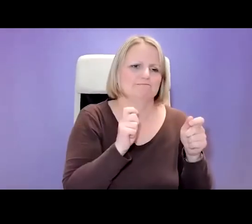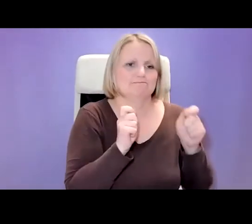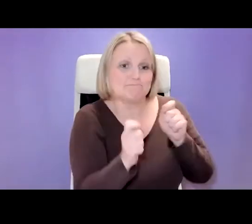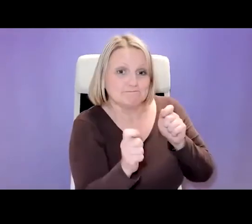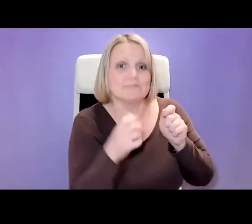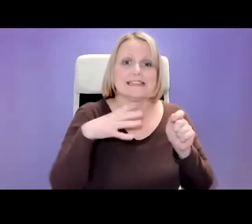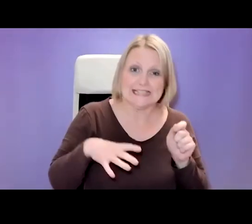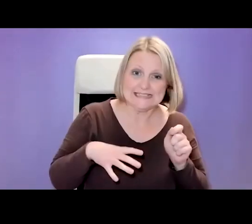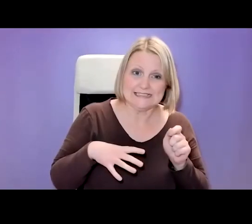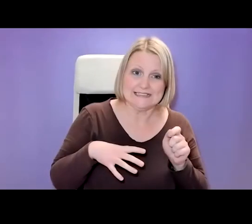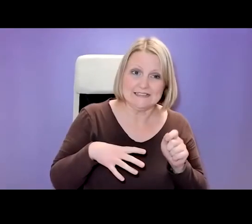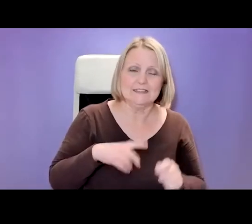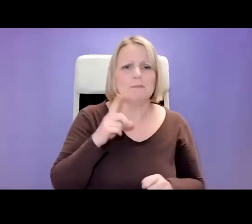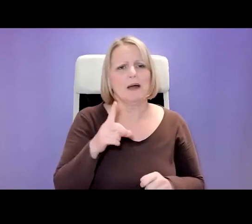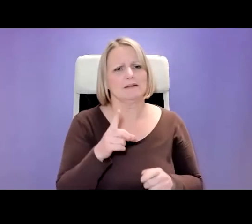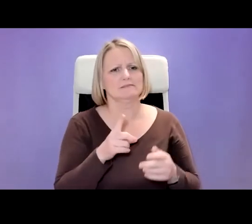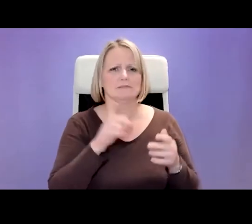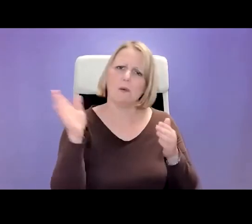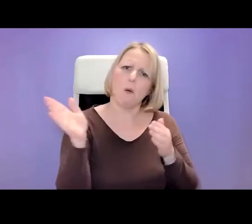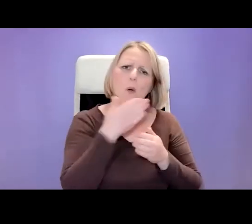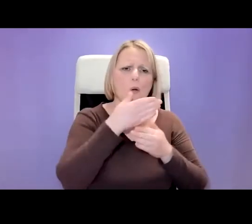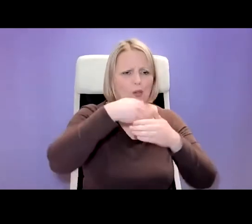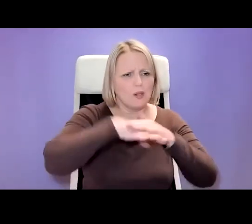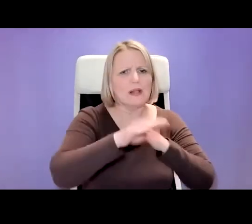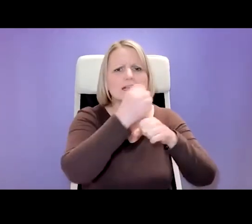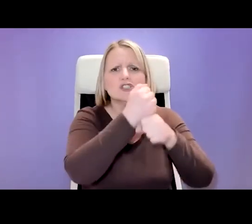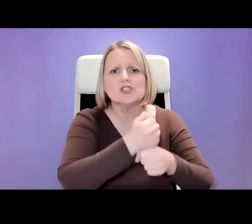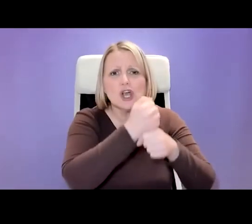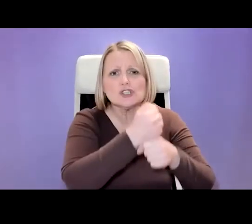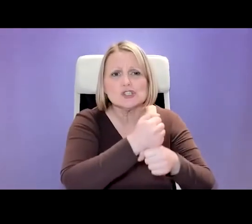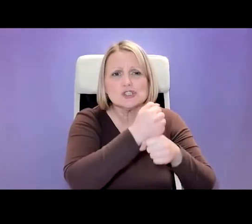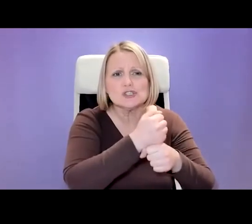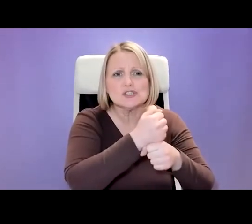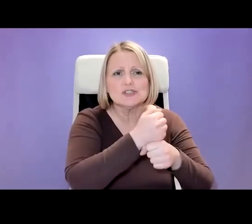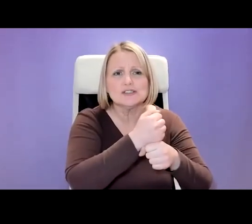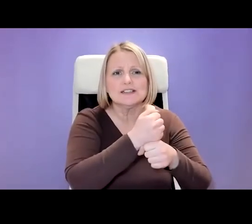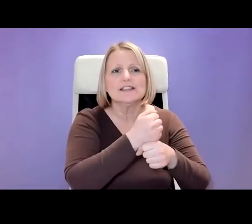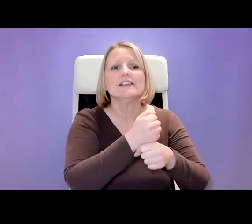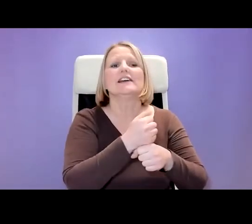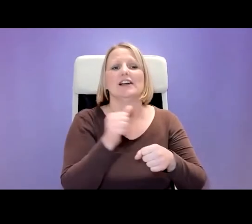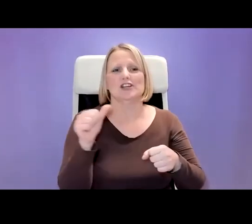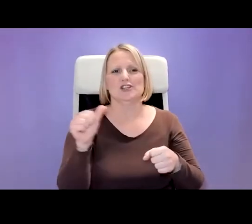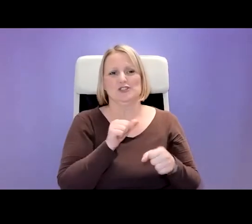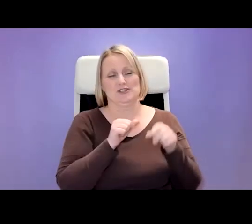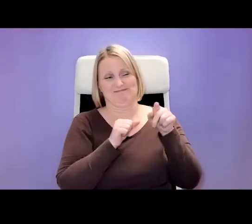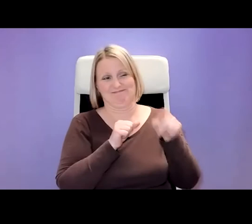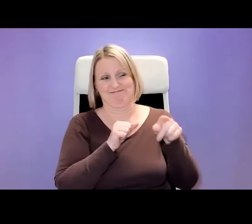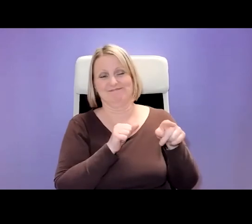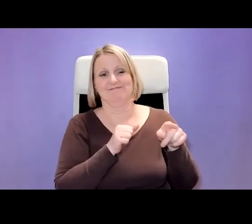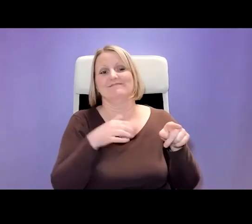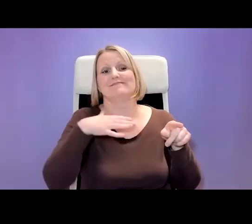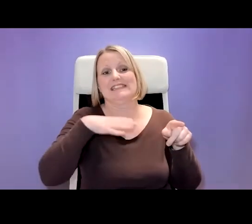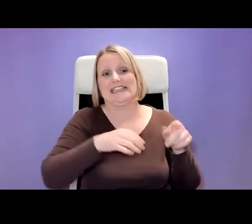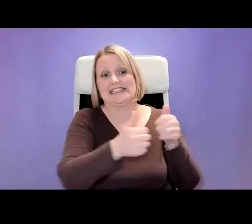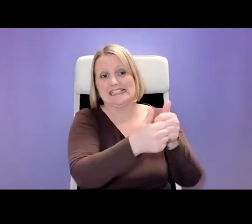But to treat every one in church as if, taking their needs for support only as seriously as necessary,